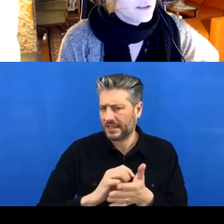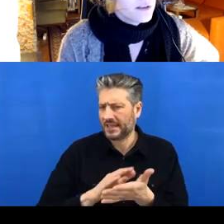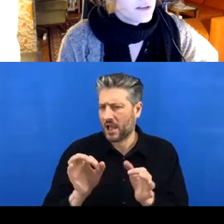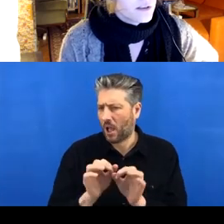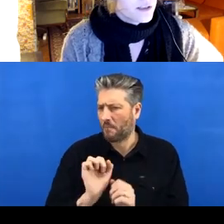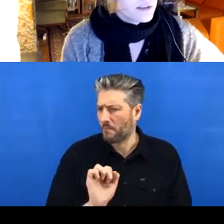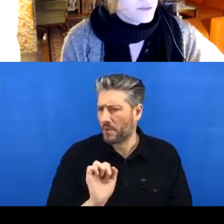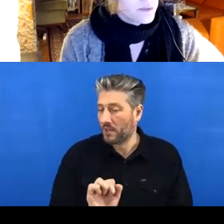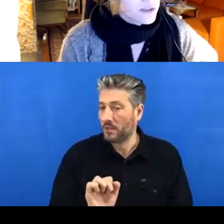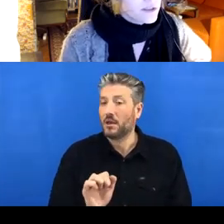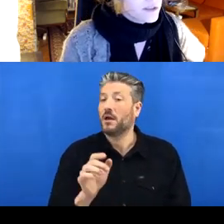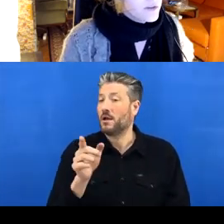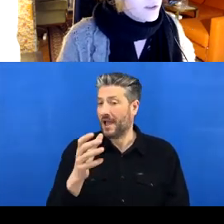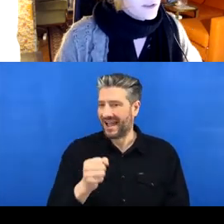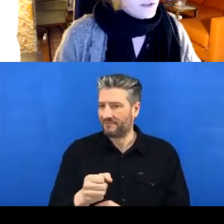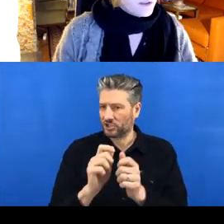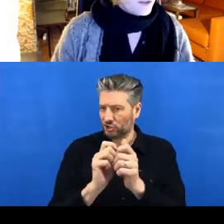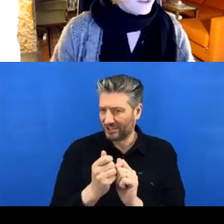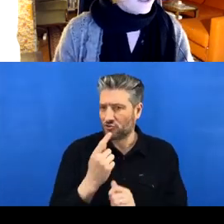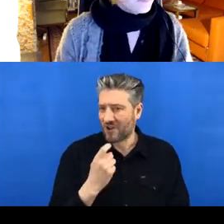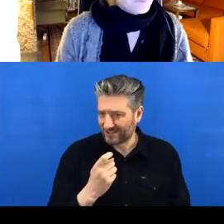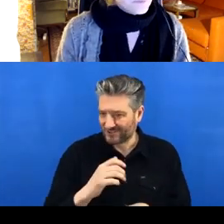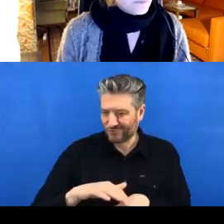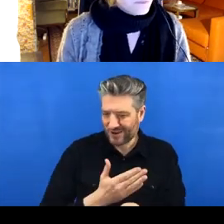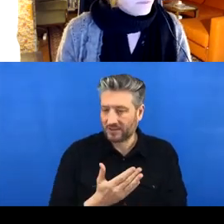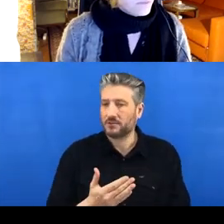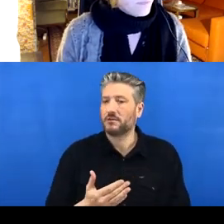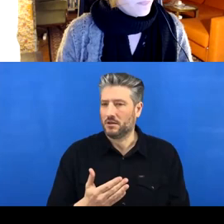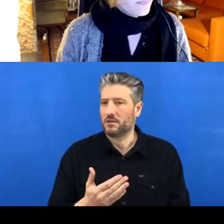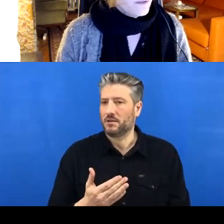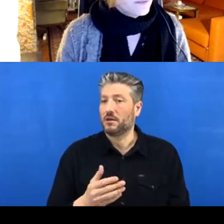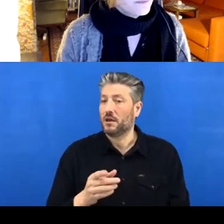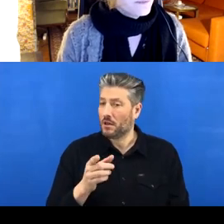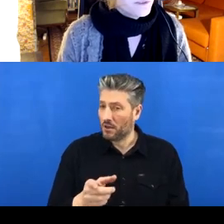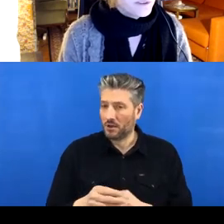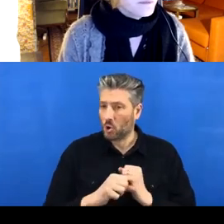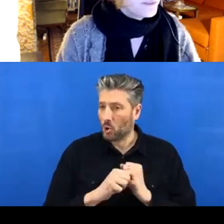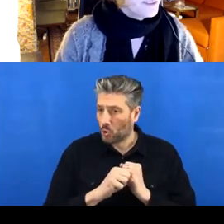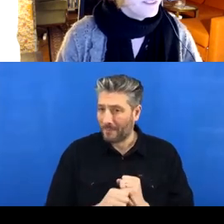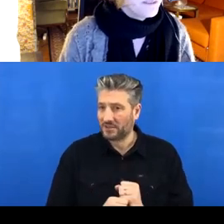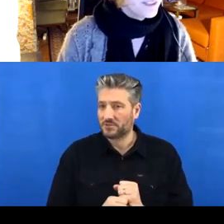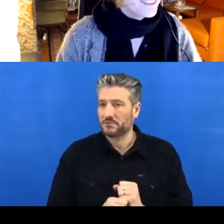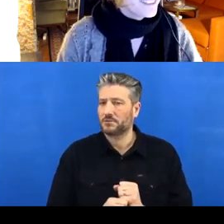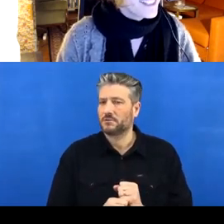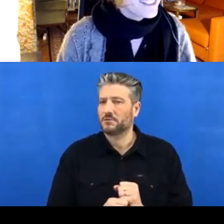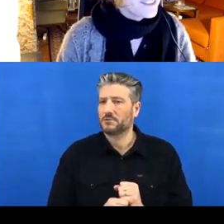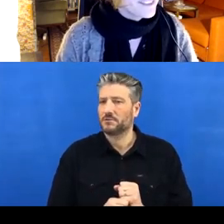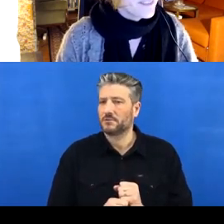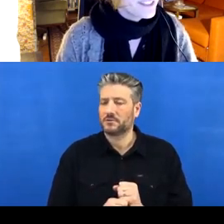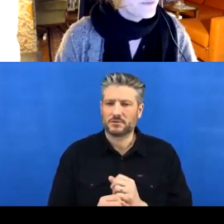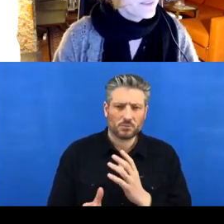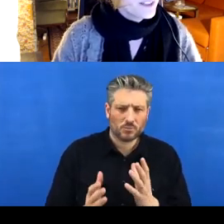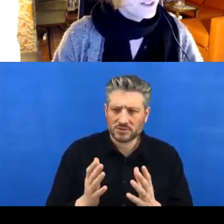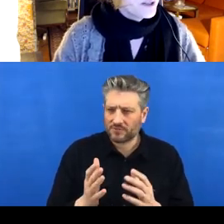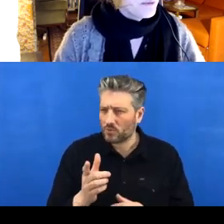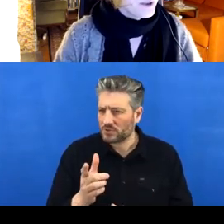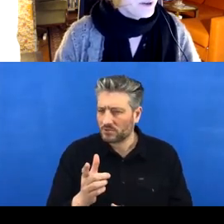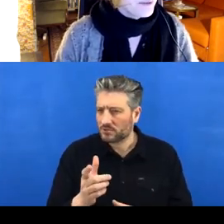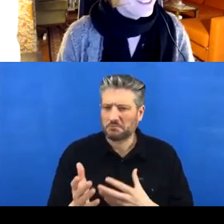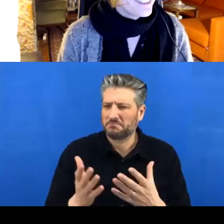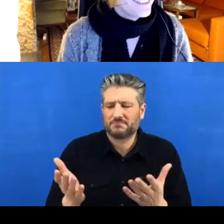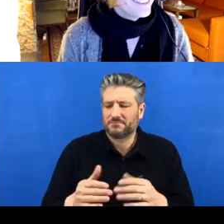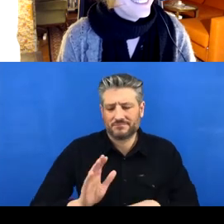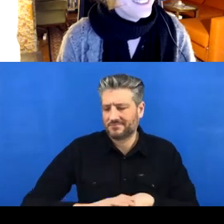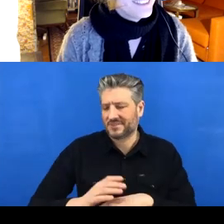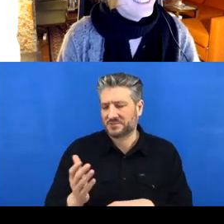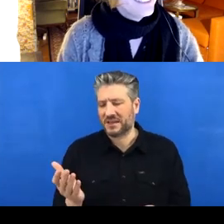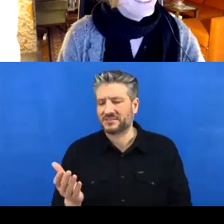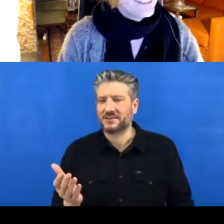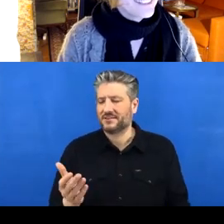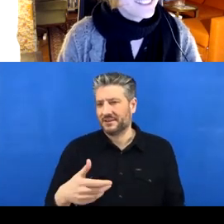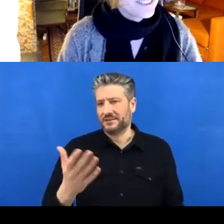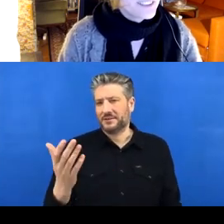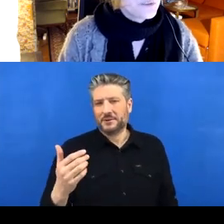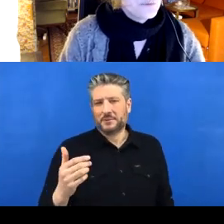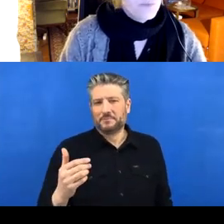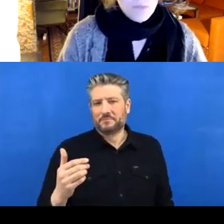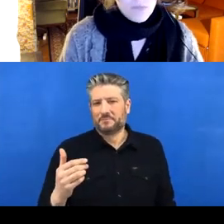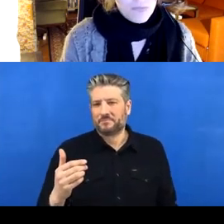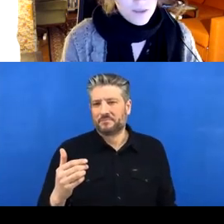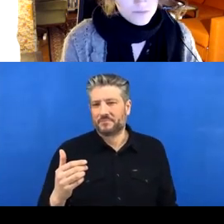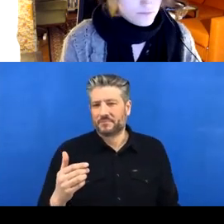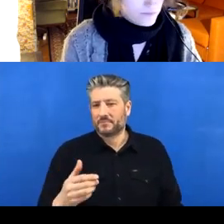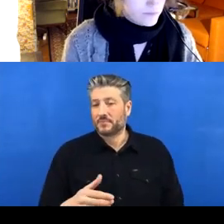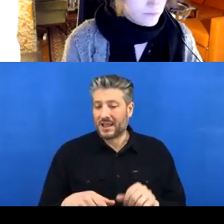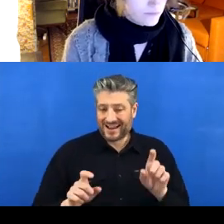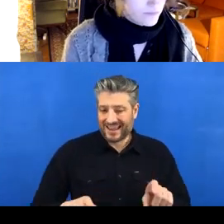Add a commit message. Whatever really, doesn't really matter, ‘opinion’ , and then click ‘Commit’.